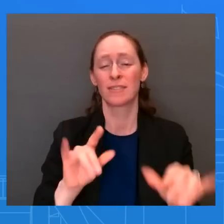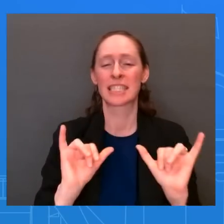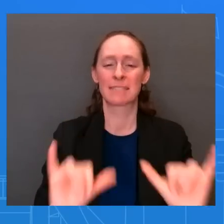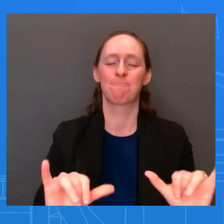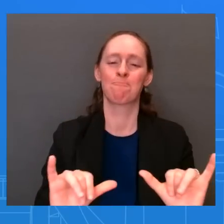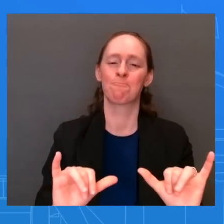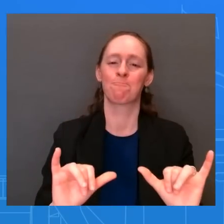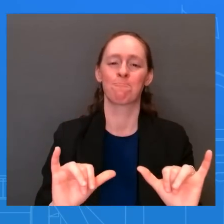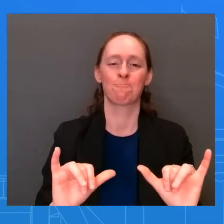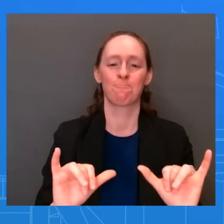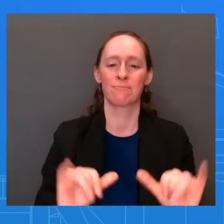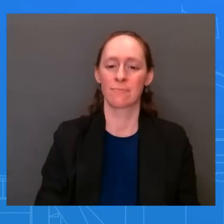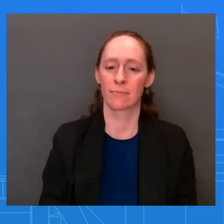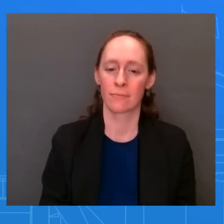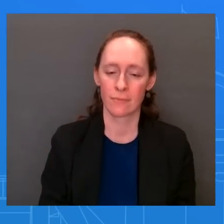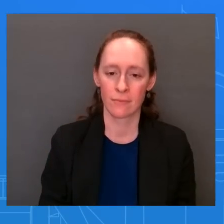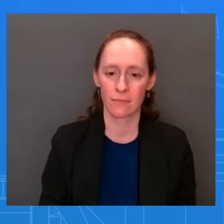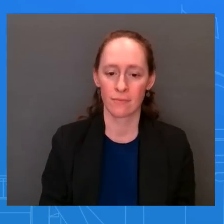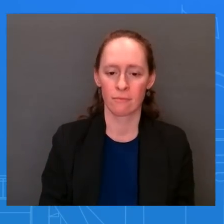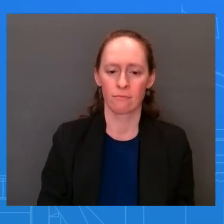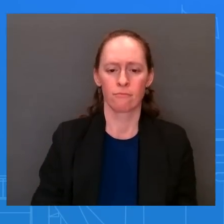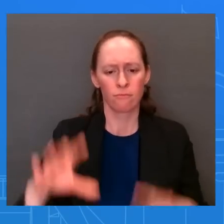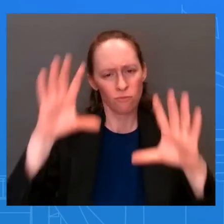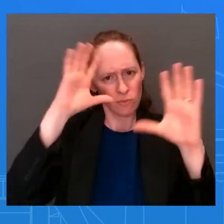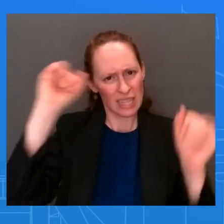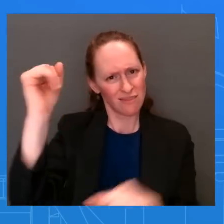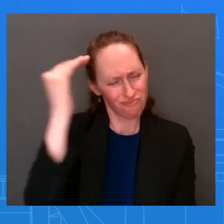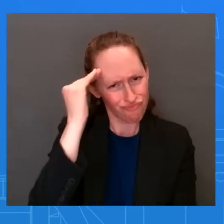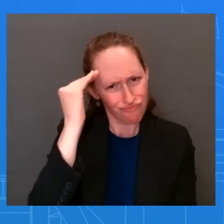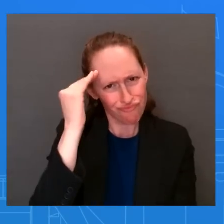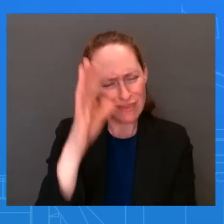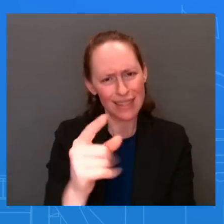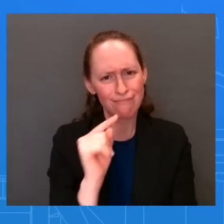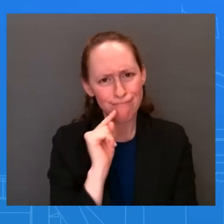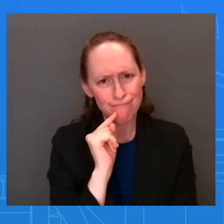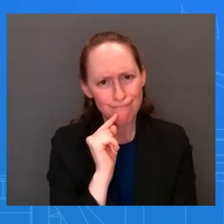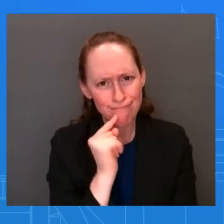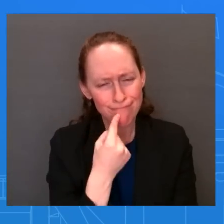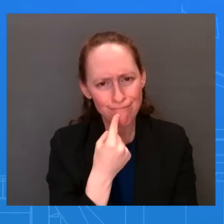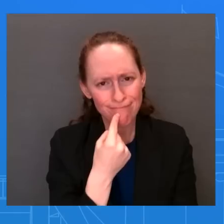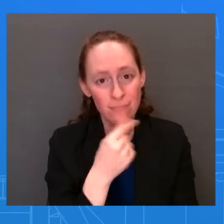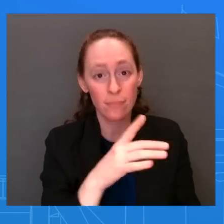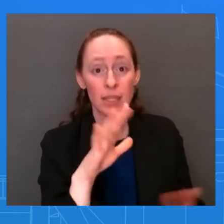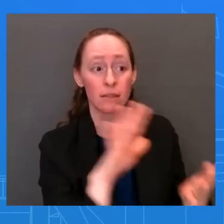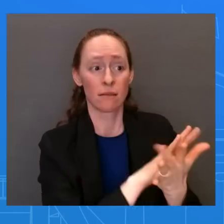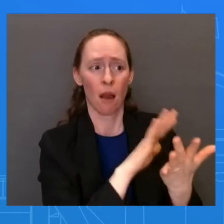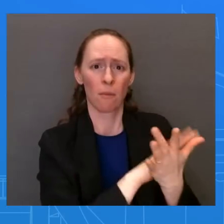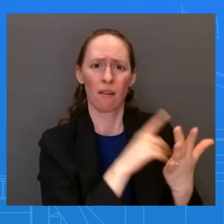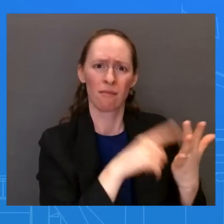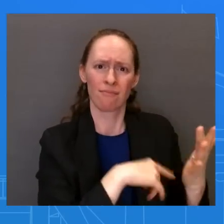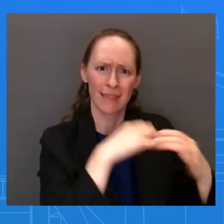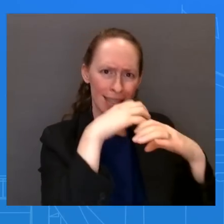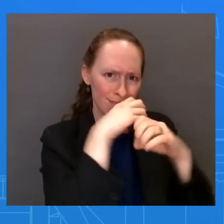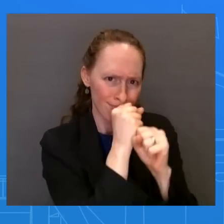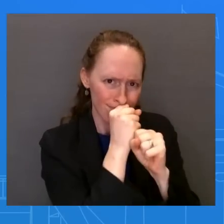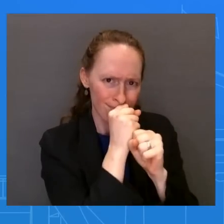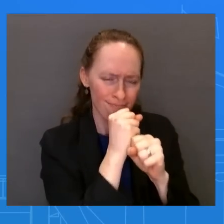when it comes to classified information. He was unaware that the documents were there. You heard that directly from him, from the President;